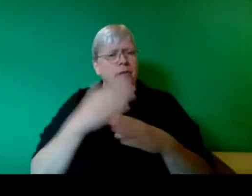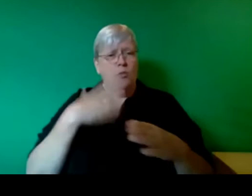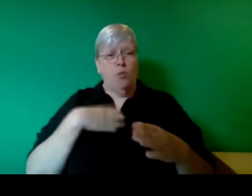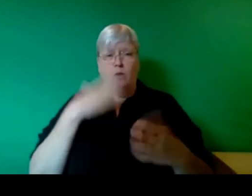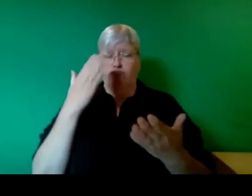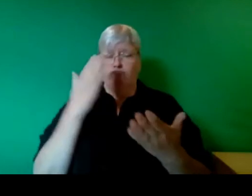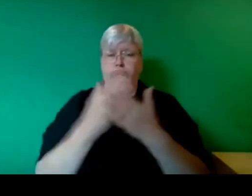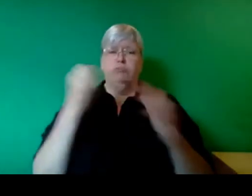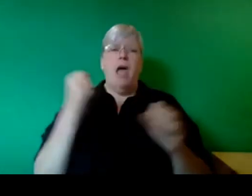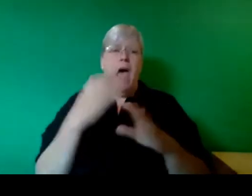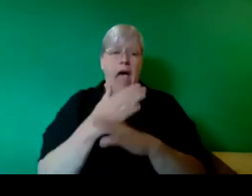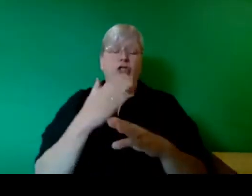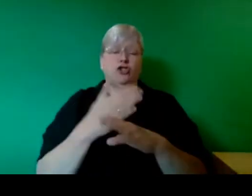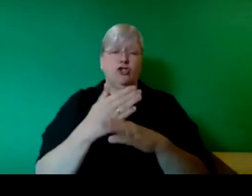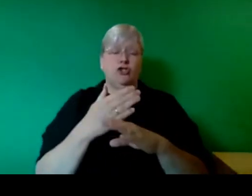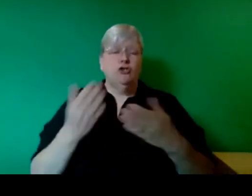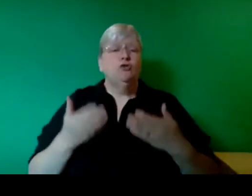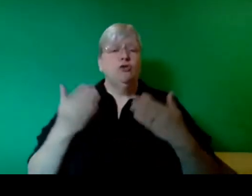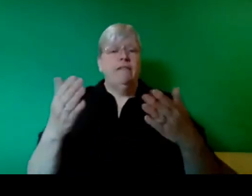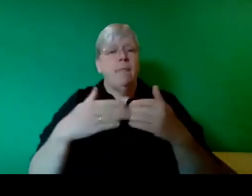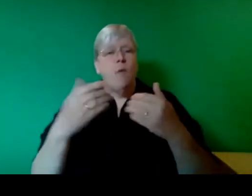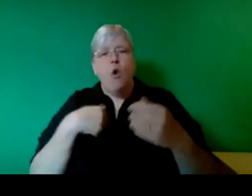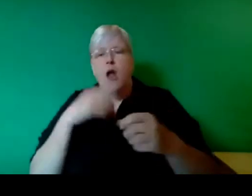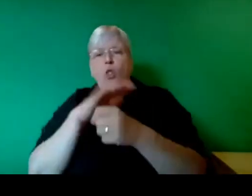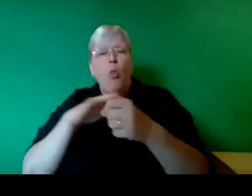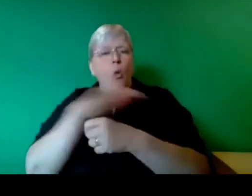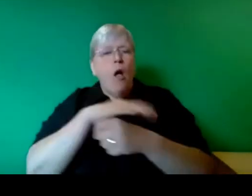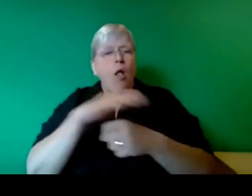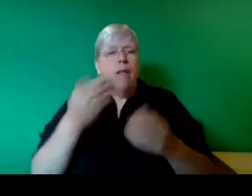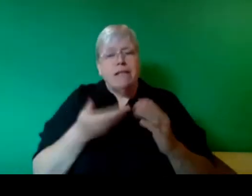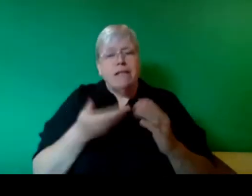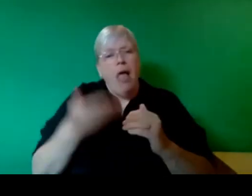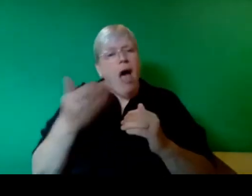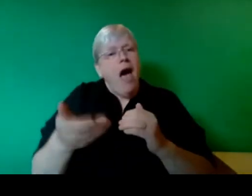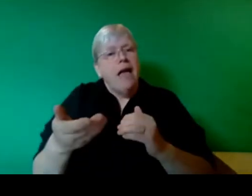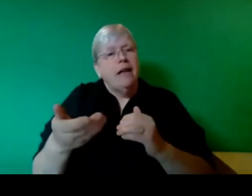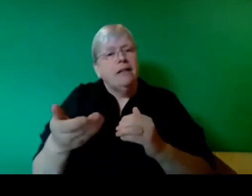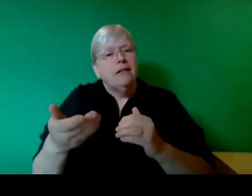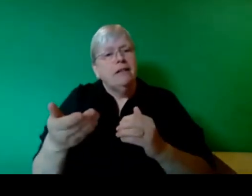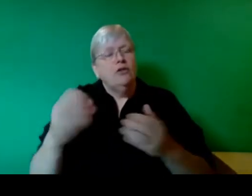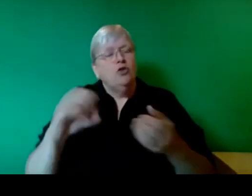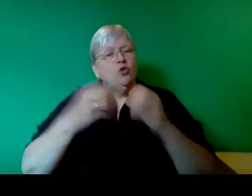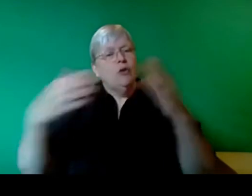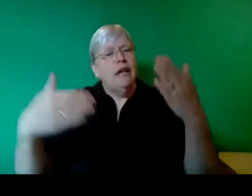local supply chains to create jobs in the renewables industries here in Scotland.